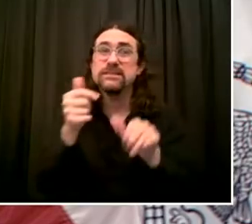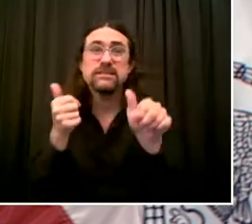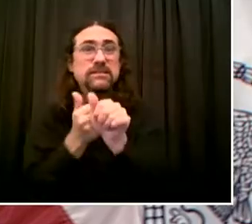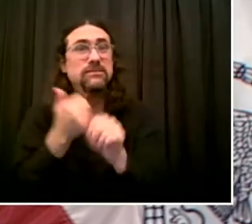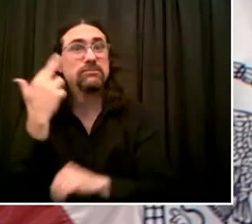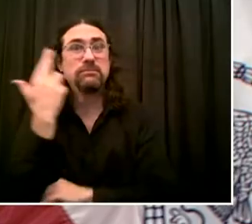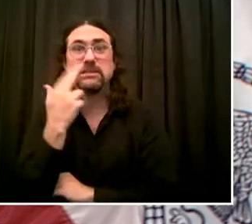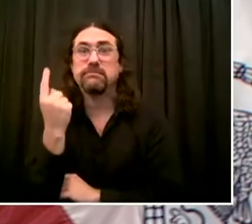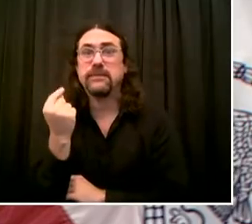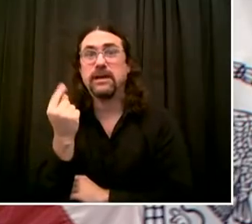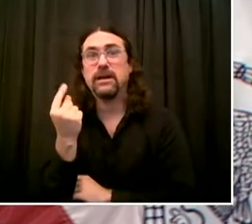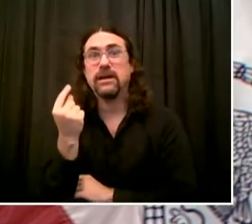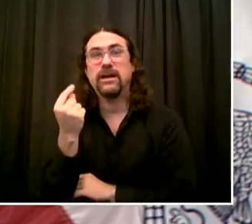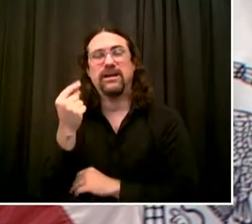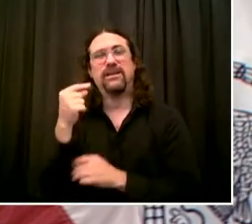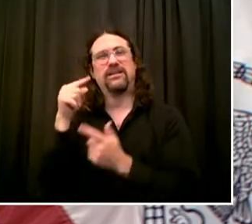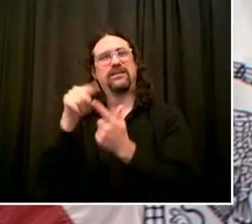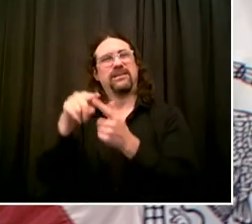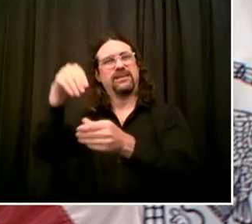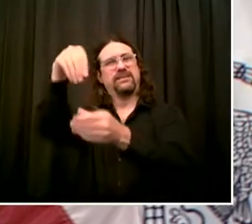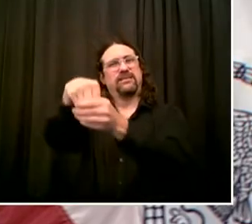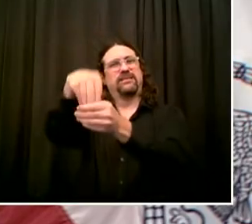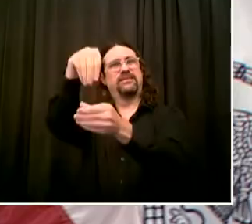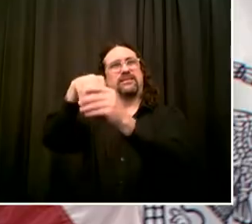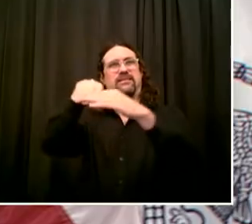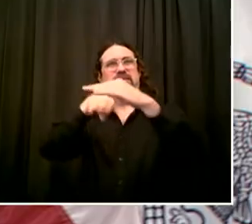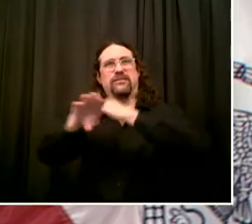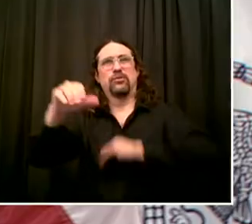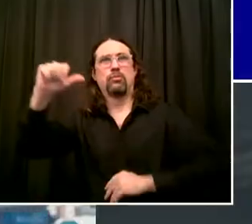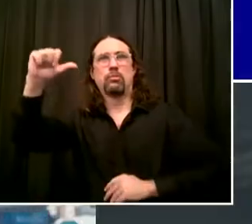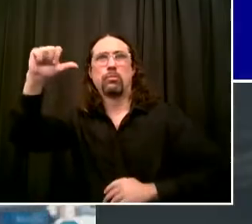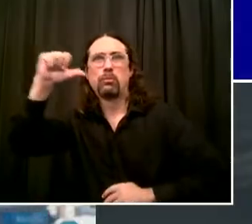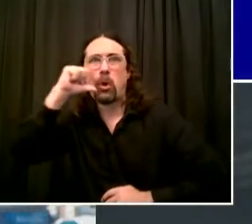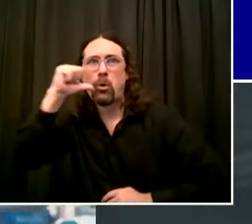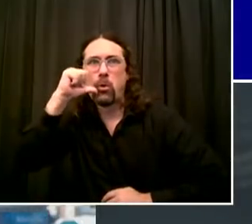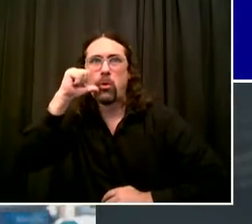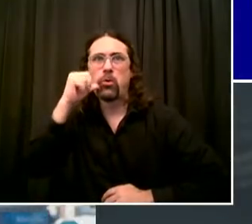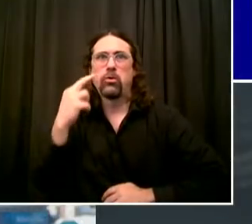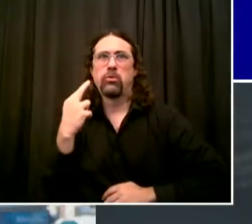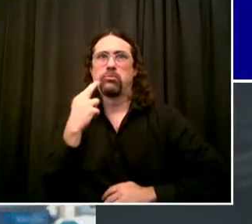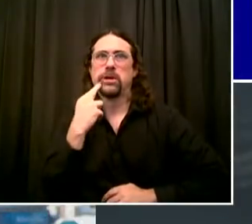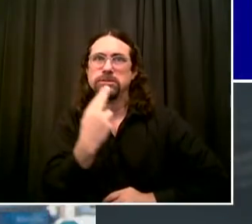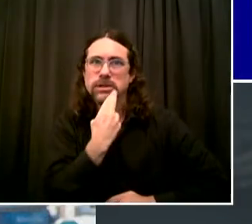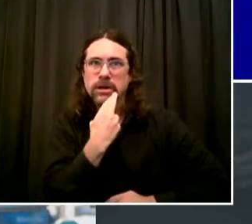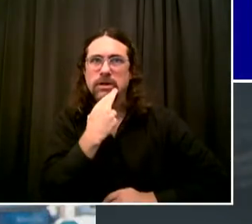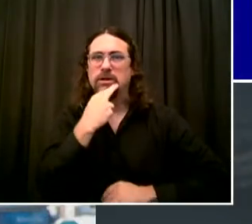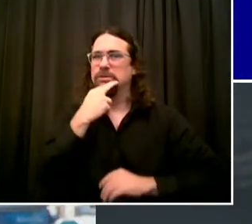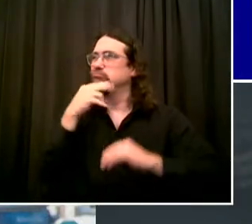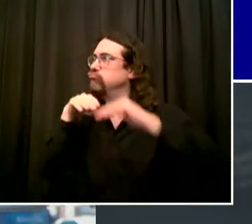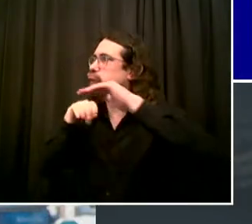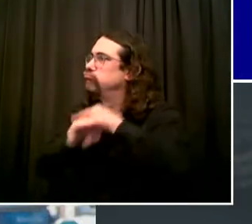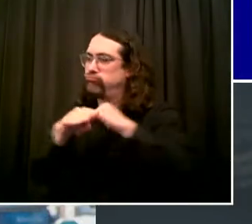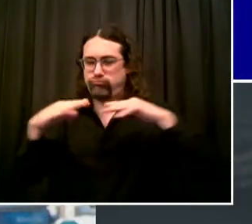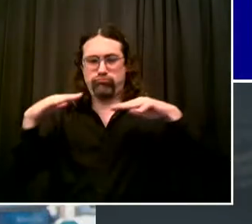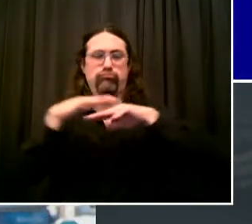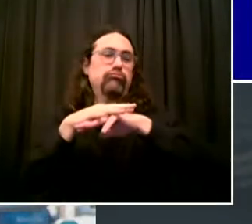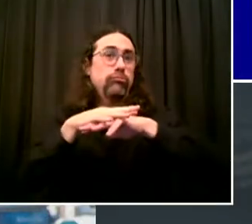AND MORE. I WANT TO MAKE VERY CLEAR THAT WE CANT NOGO AHEAD AT THIS POINT IN TIME